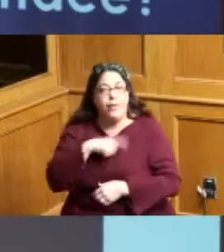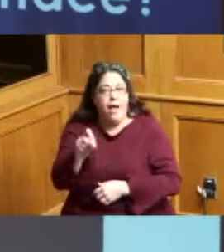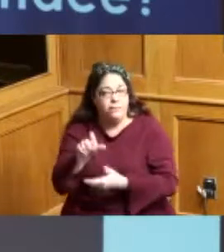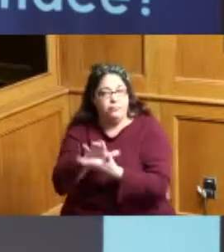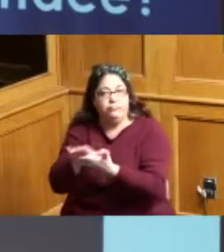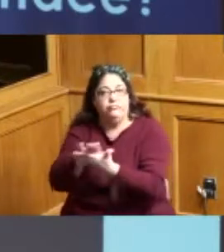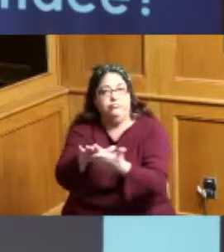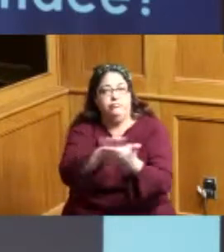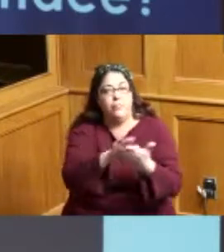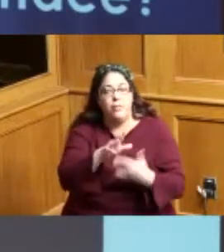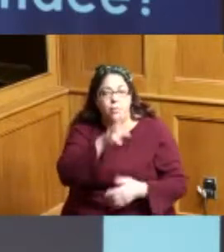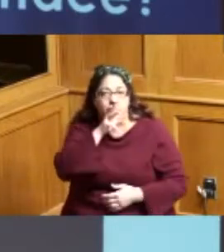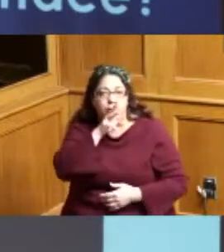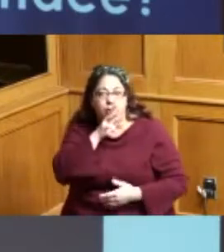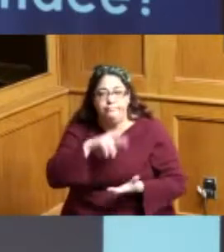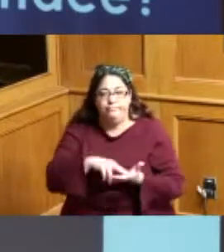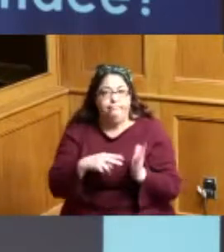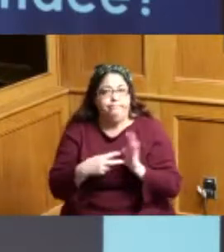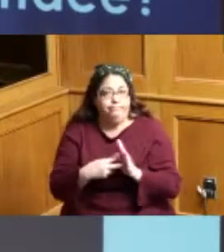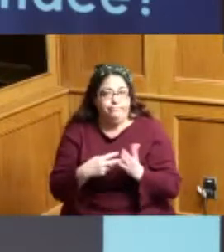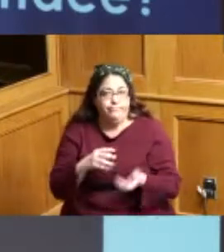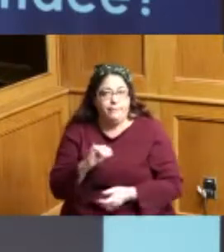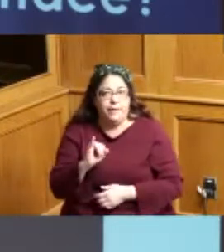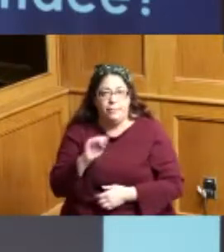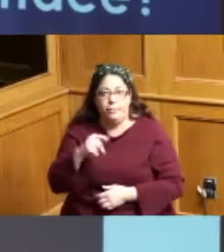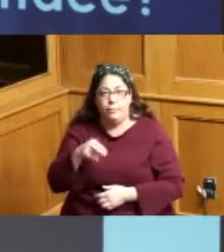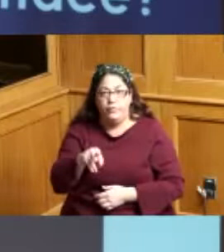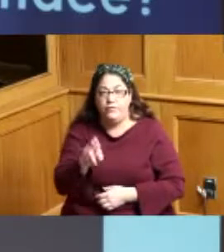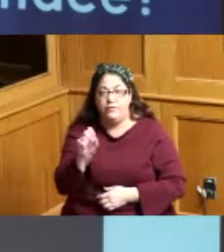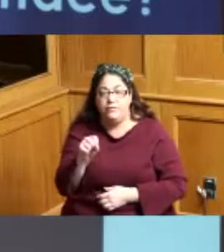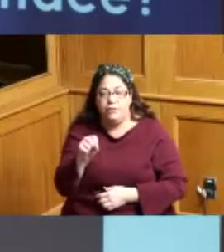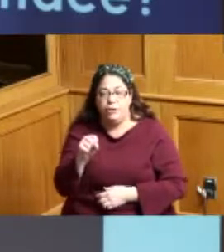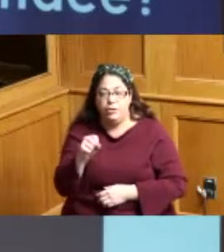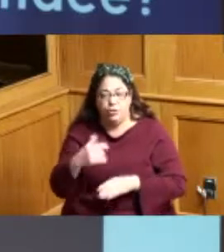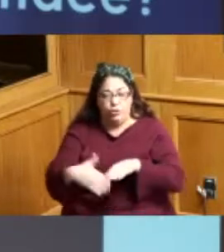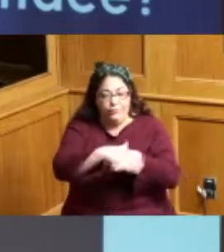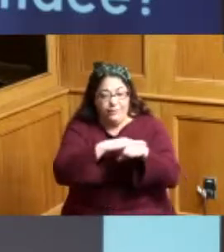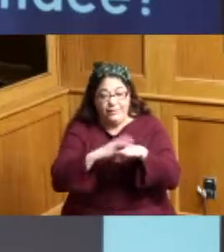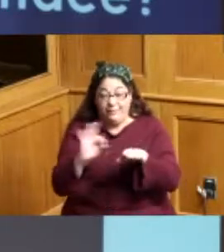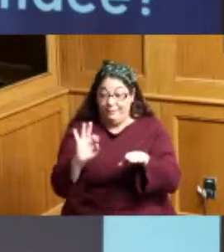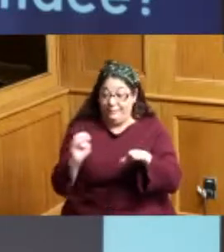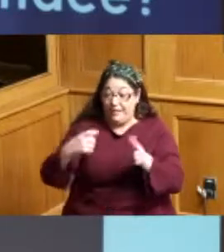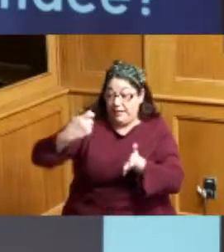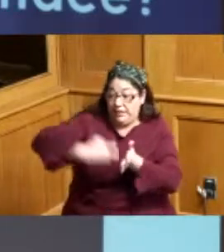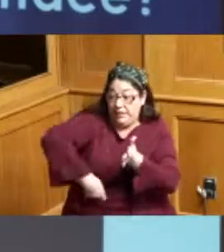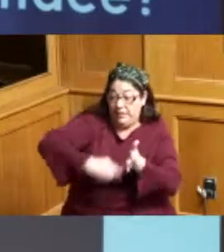that is what an impervious surface is an impervious surface fee allows for the